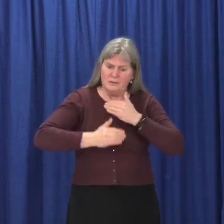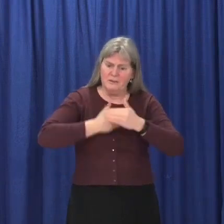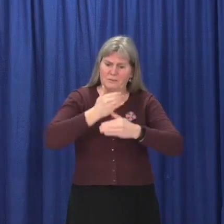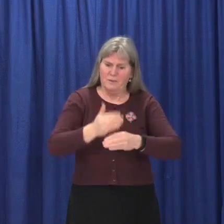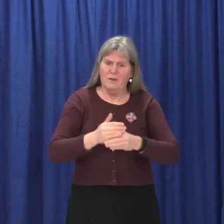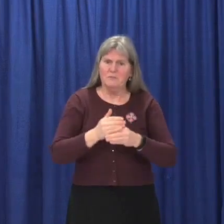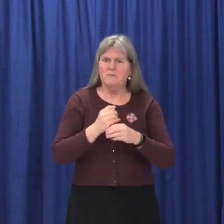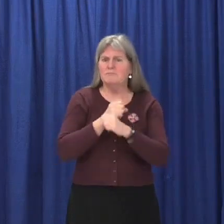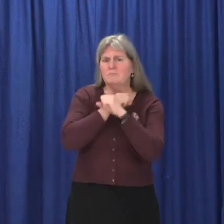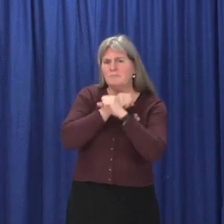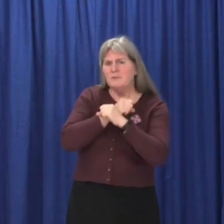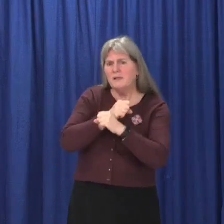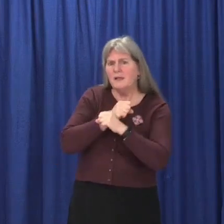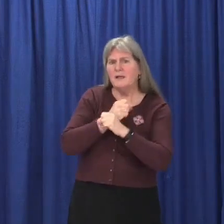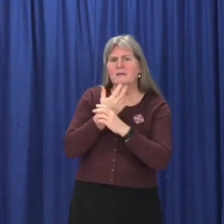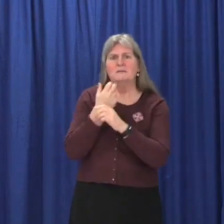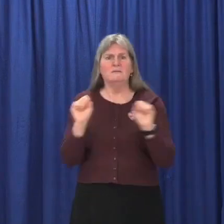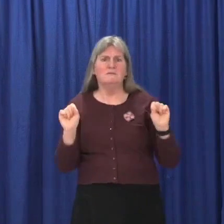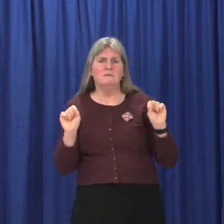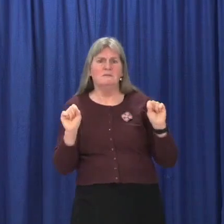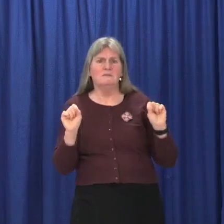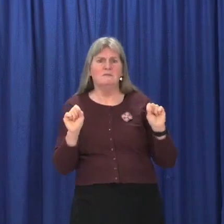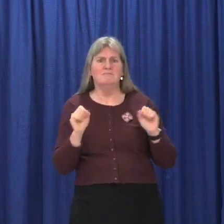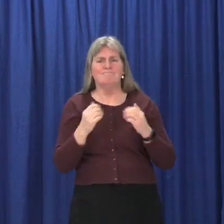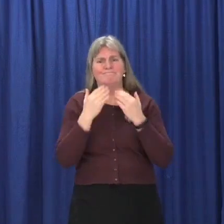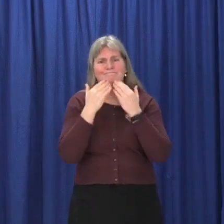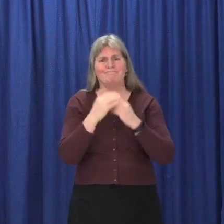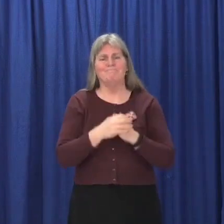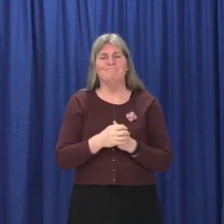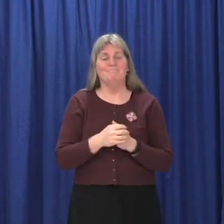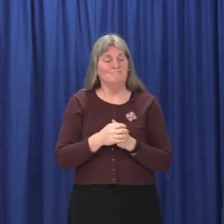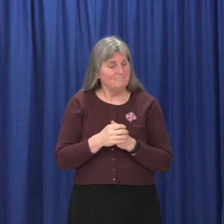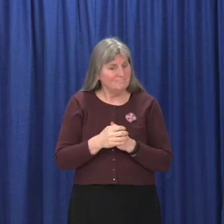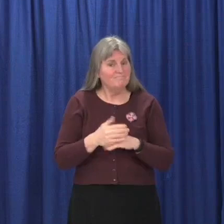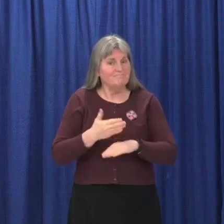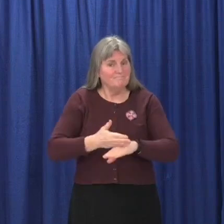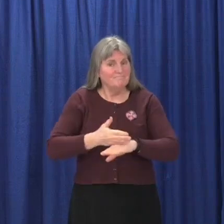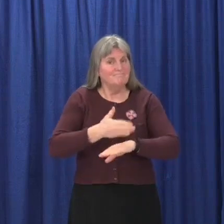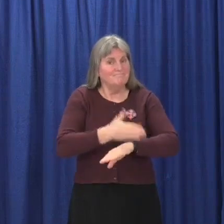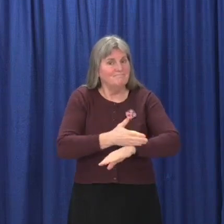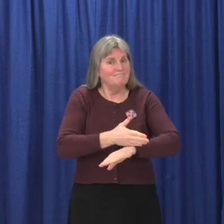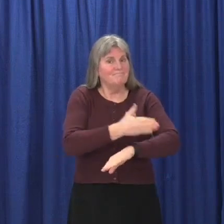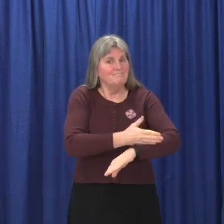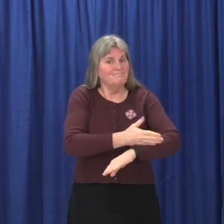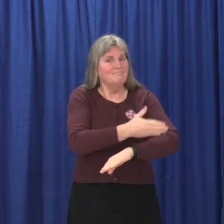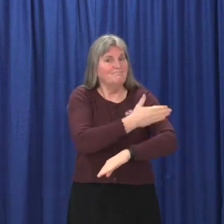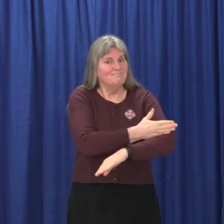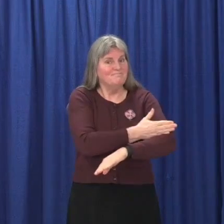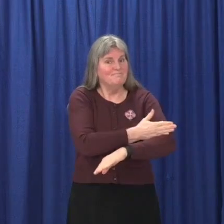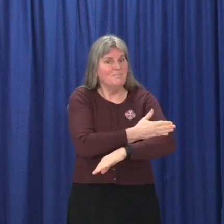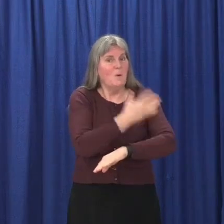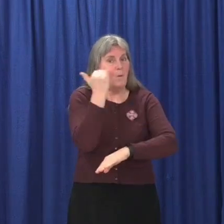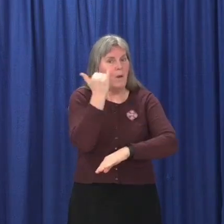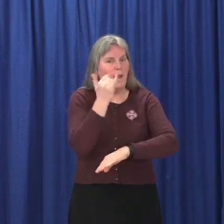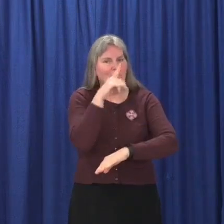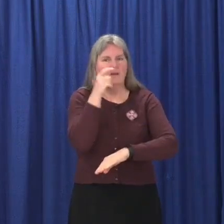and safety. We are getting to a better place. And we're getting there thanks to your diligence.